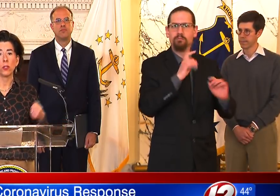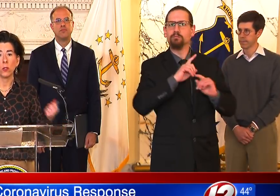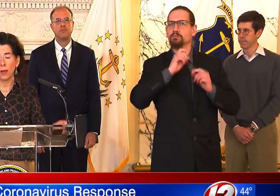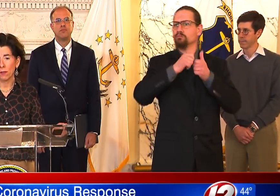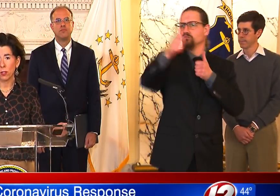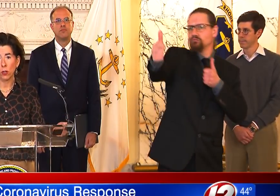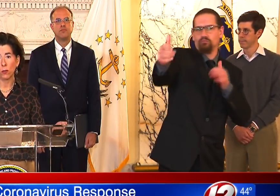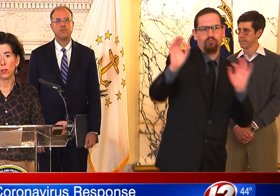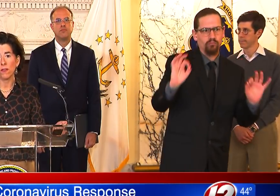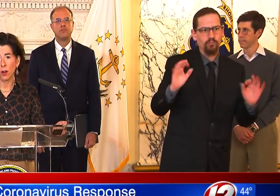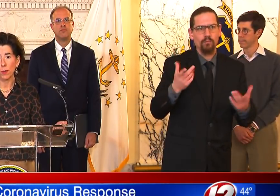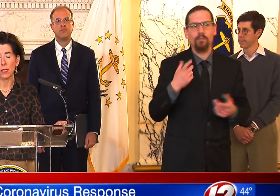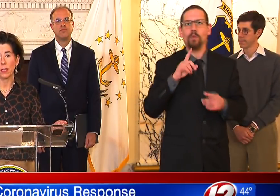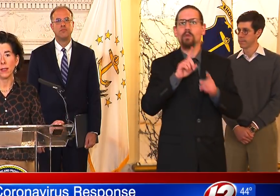ARE FEELING SICK PERIOD.